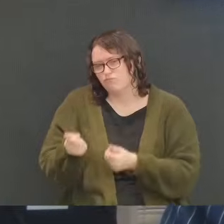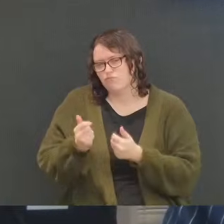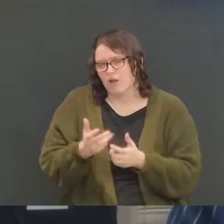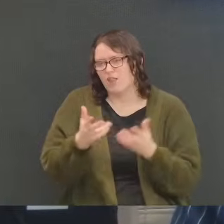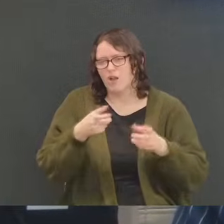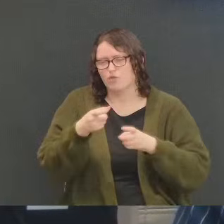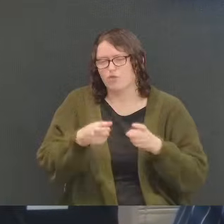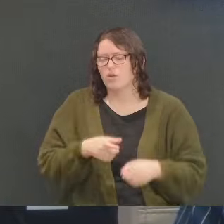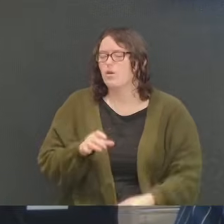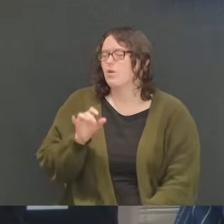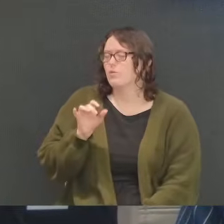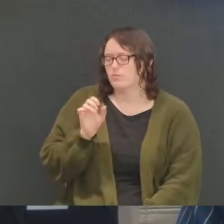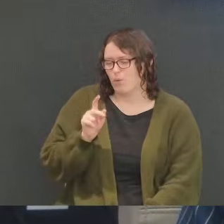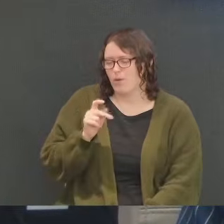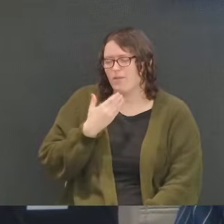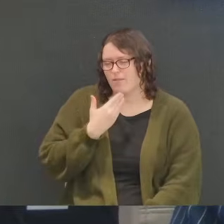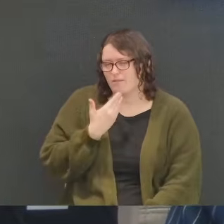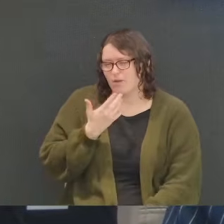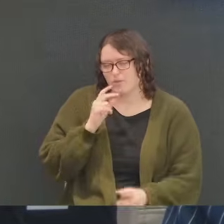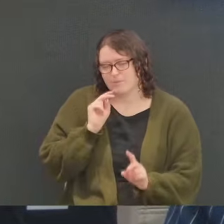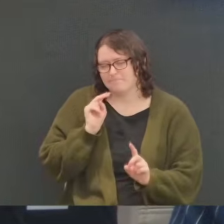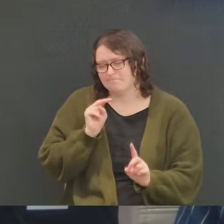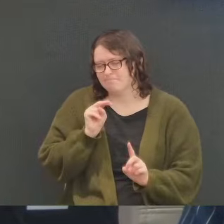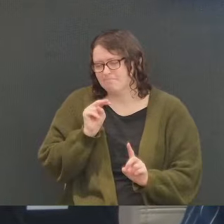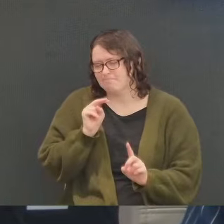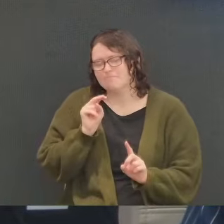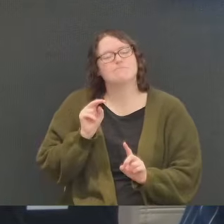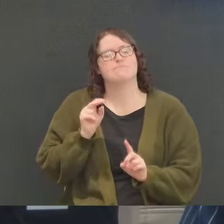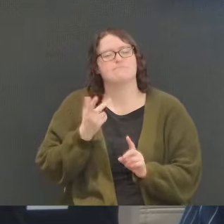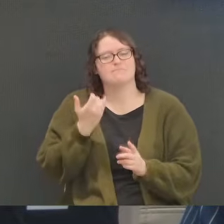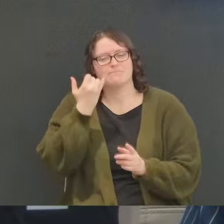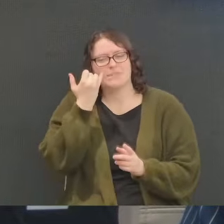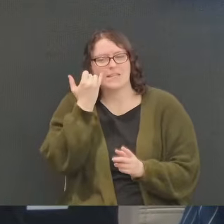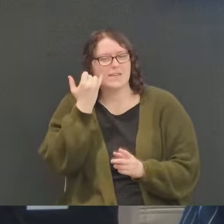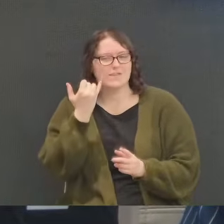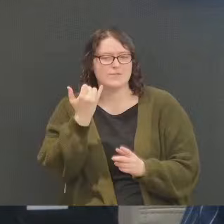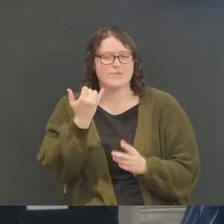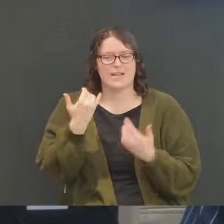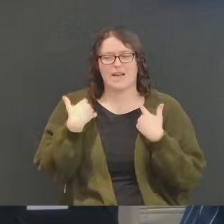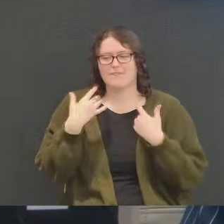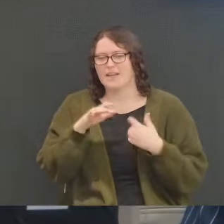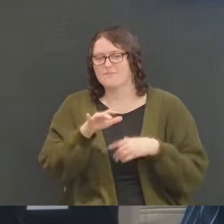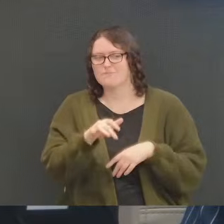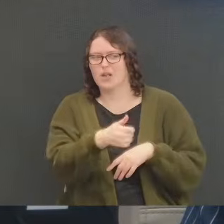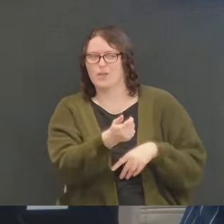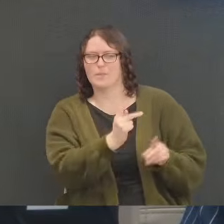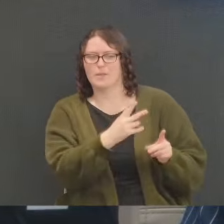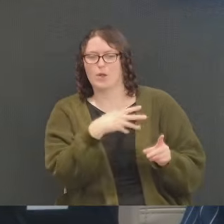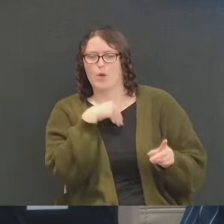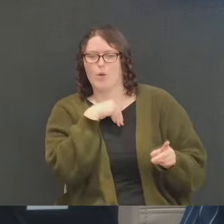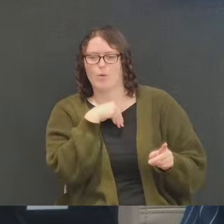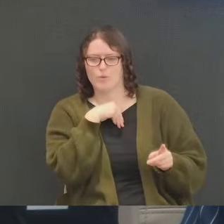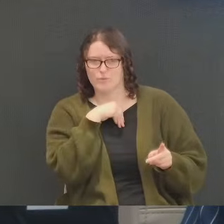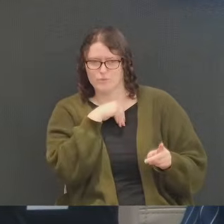to keep my eye on that cuz when we get to stuff that's proprietary, it's proprietary rather,